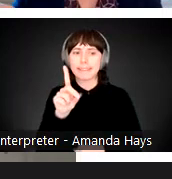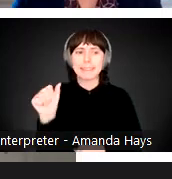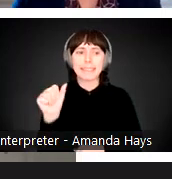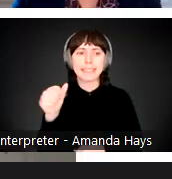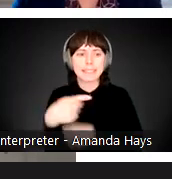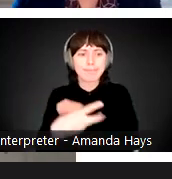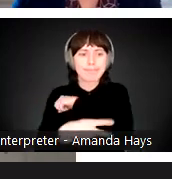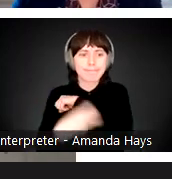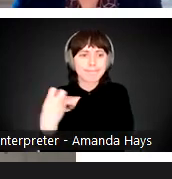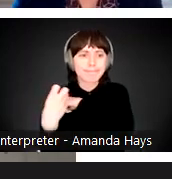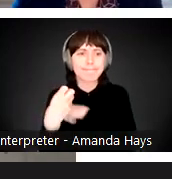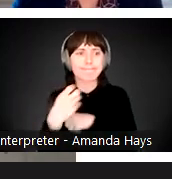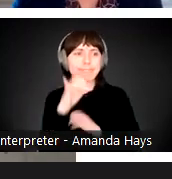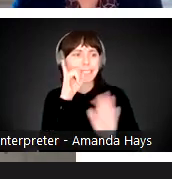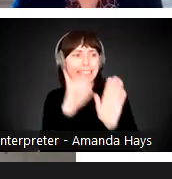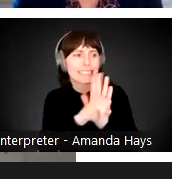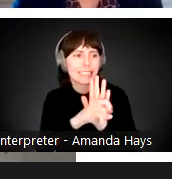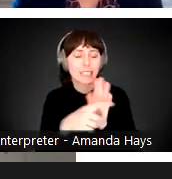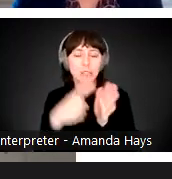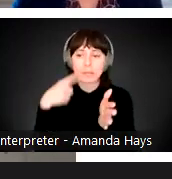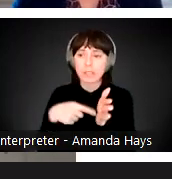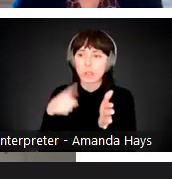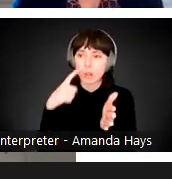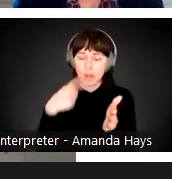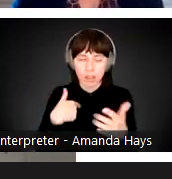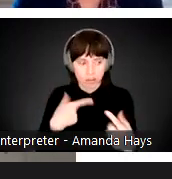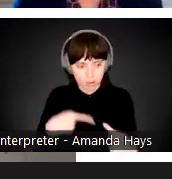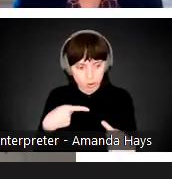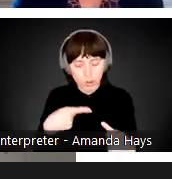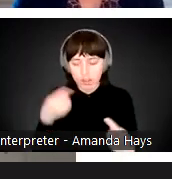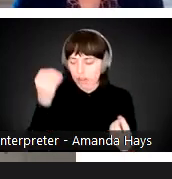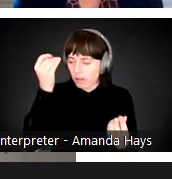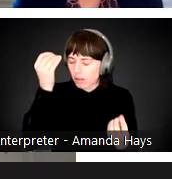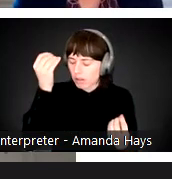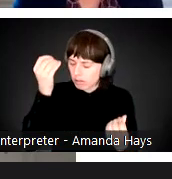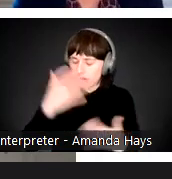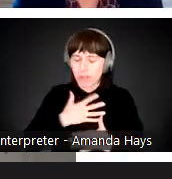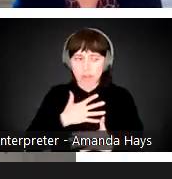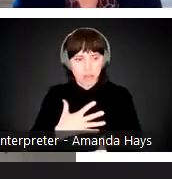that you have a hard time doing things